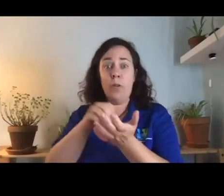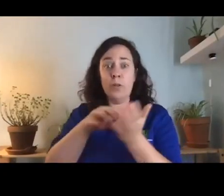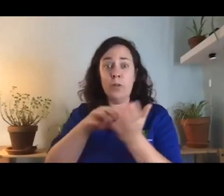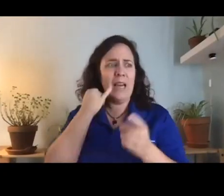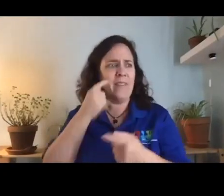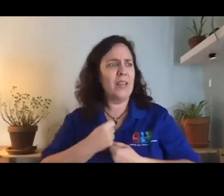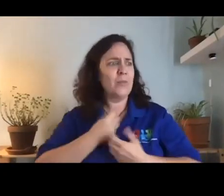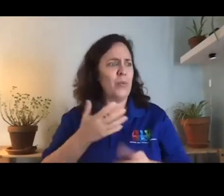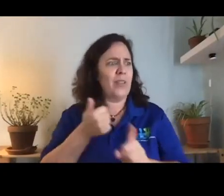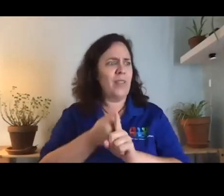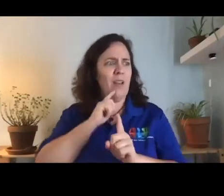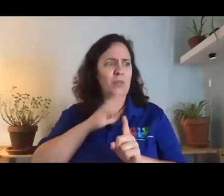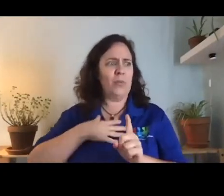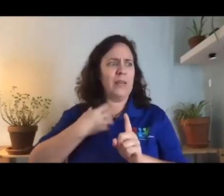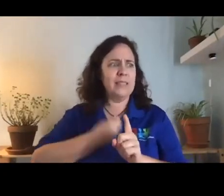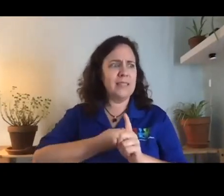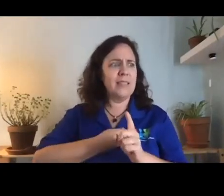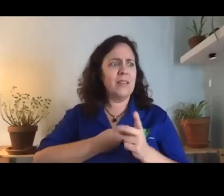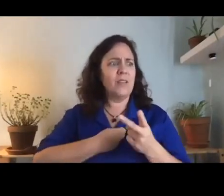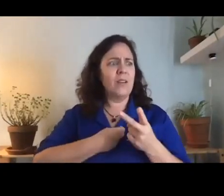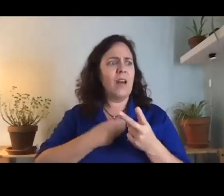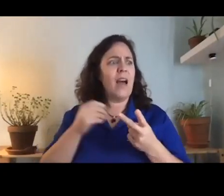Okay, we have three questions in one coming up.